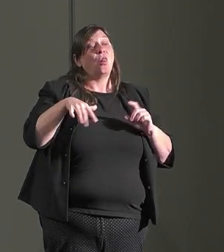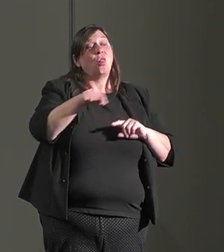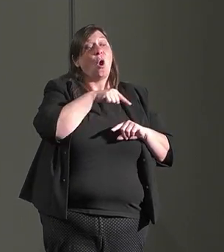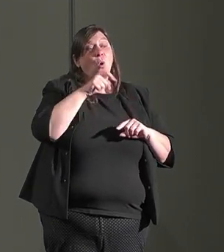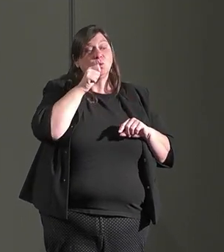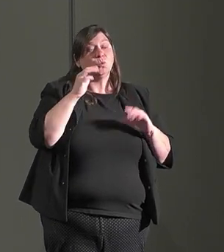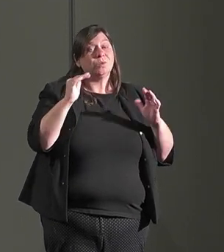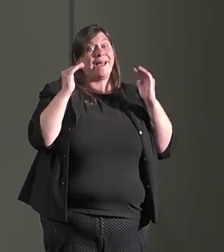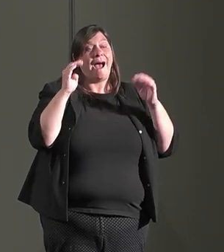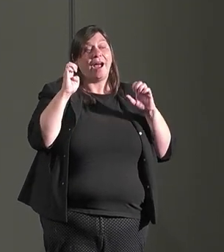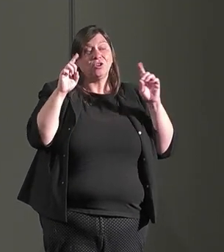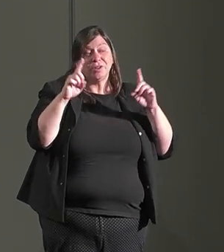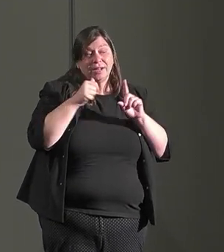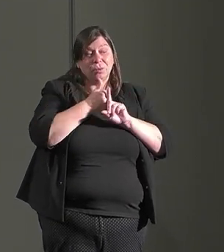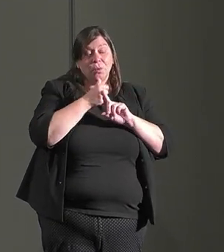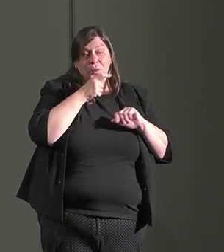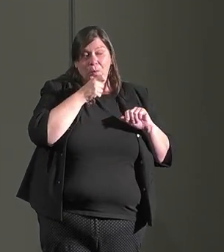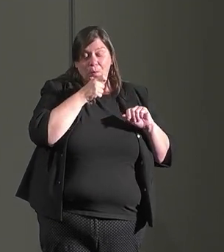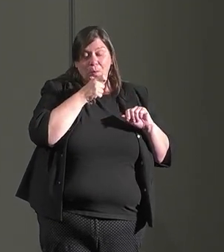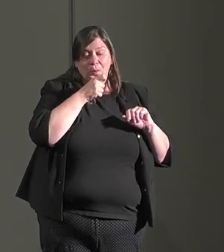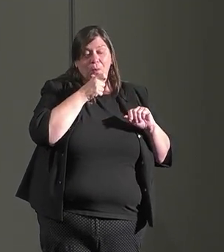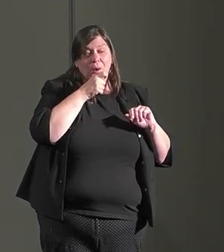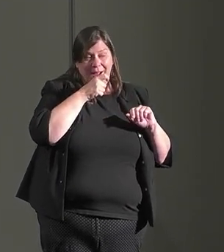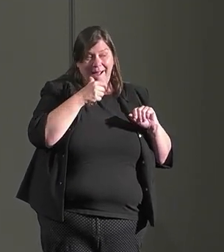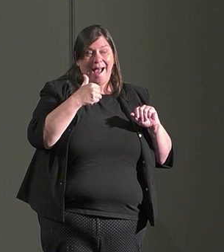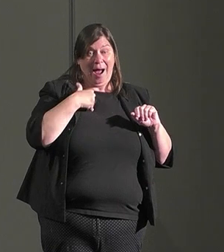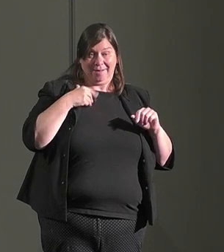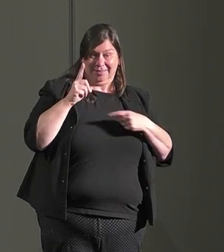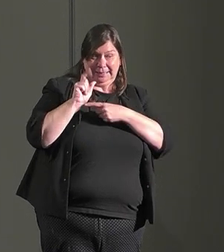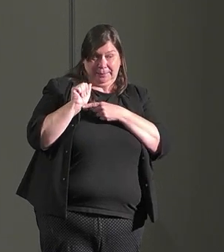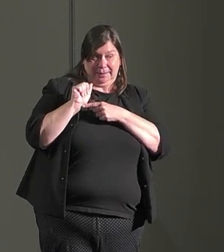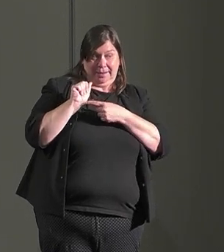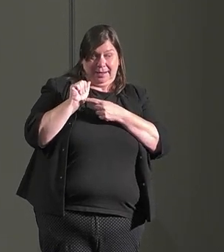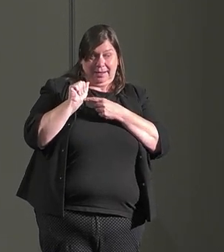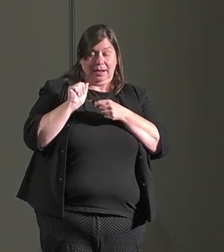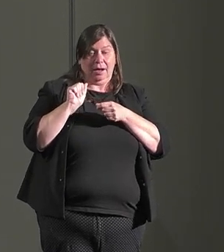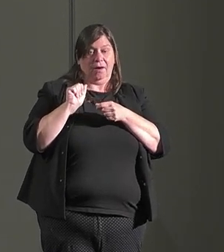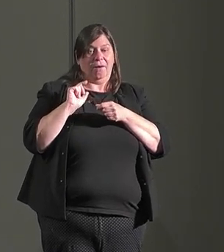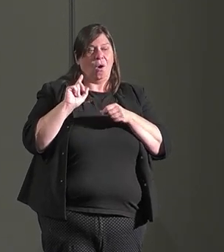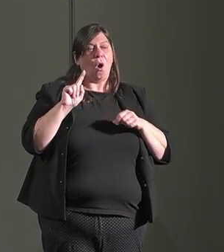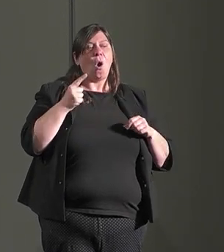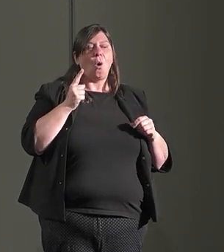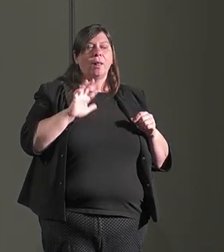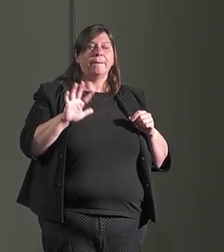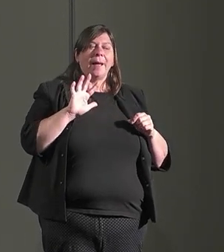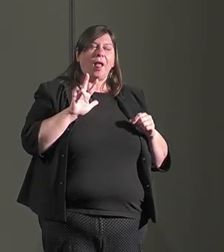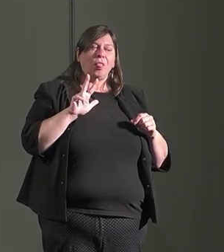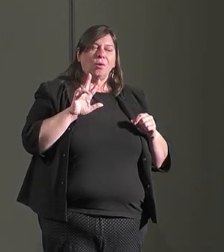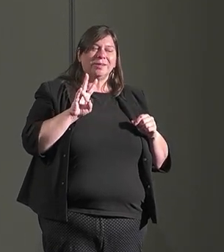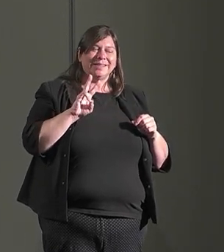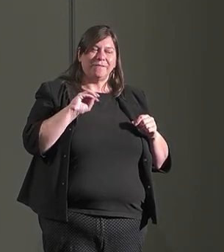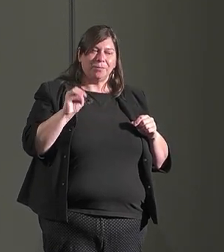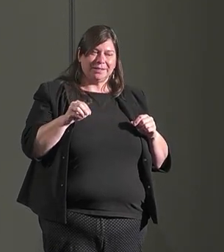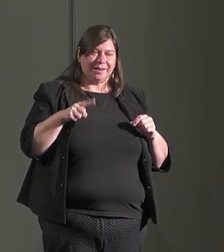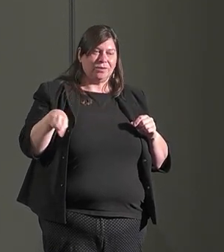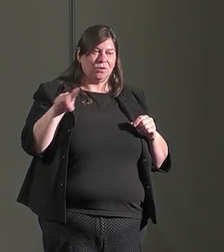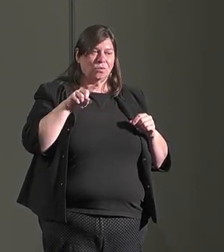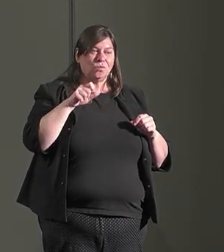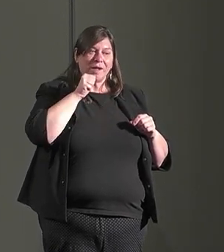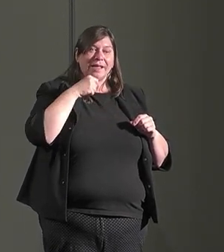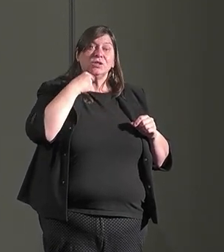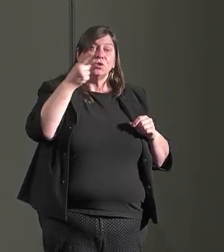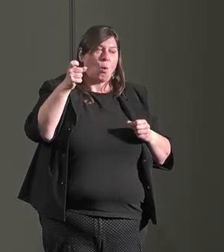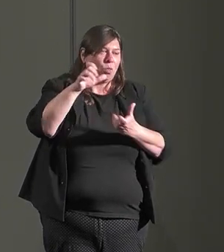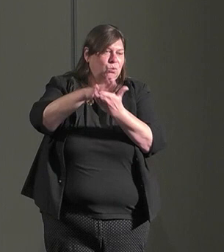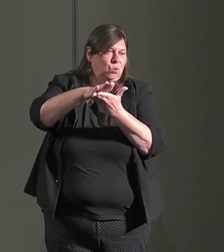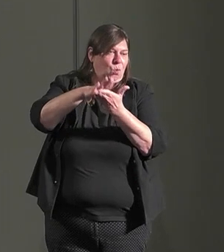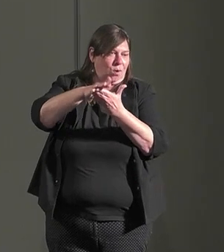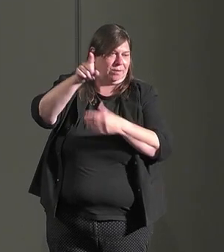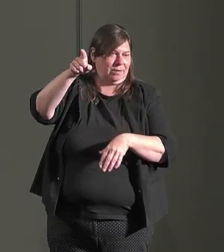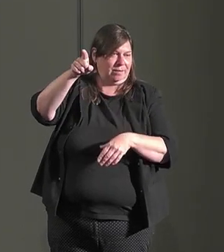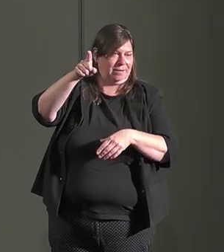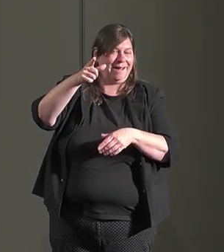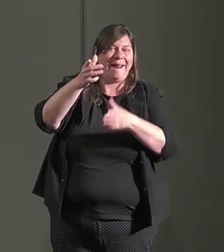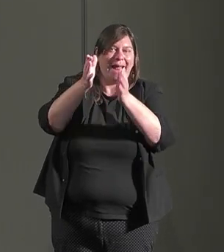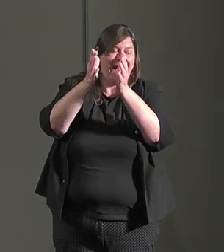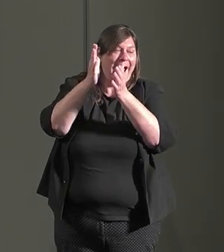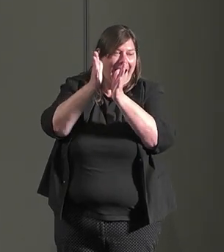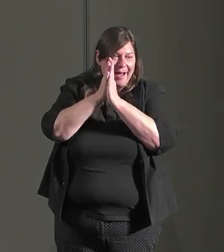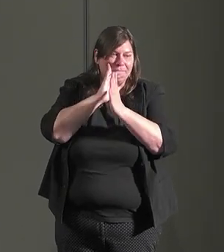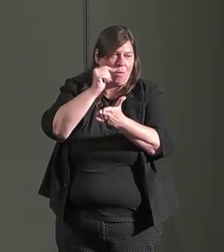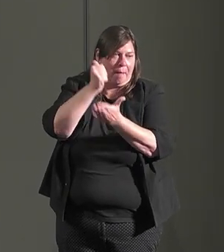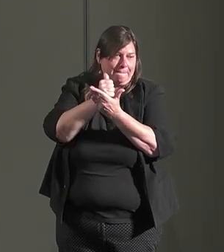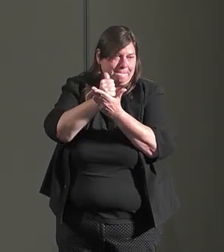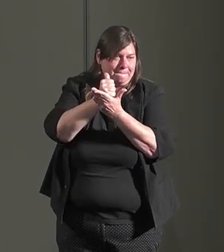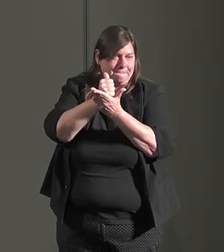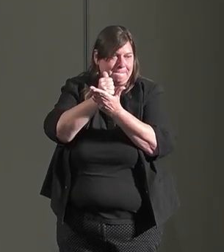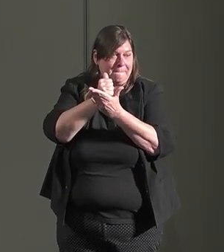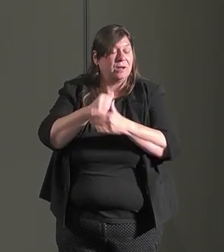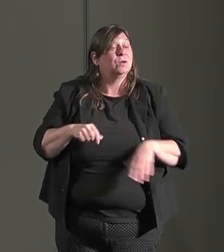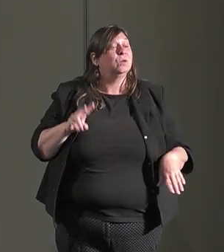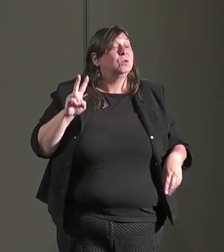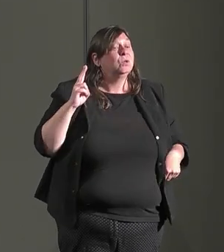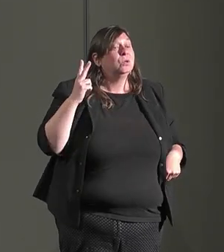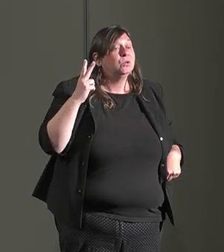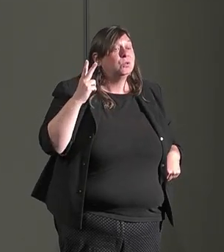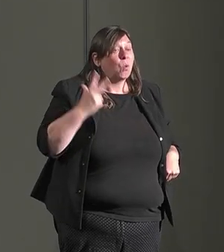grad. 37 percent told their institution and sought help from the institution. 2/3 of the users,